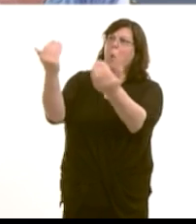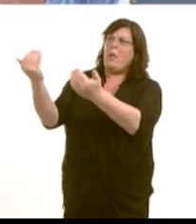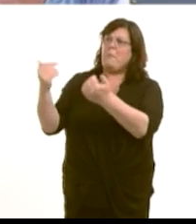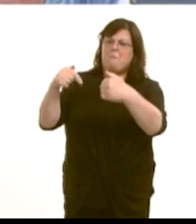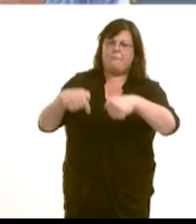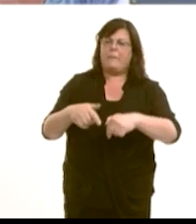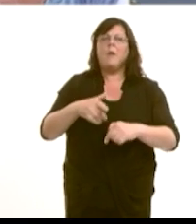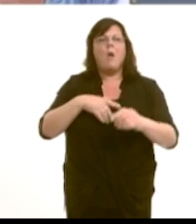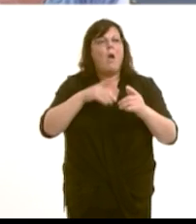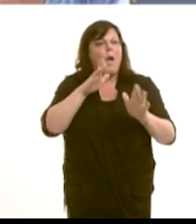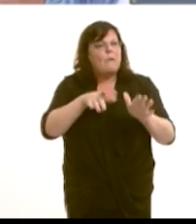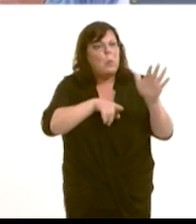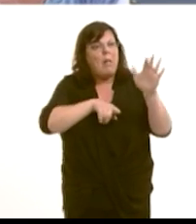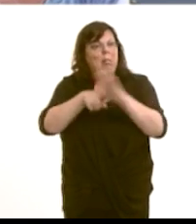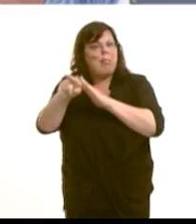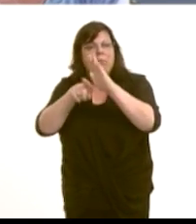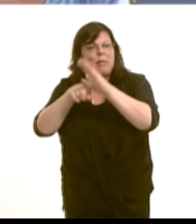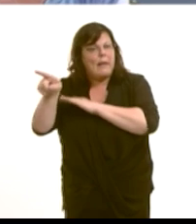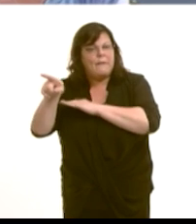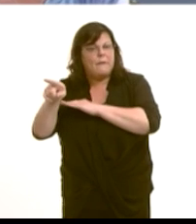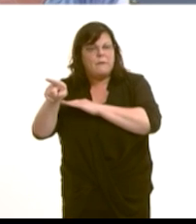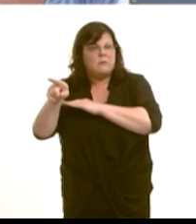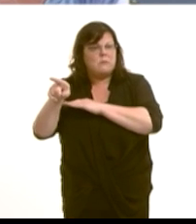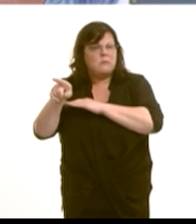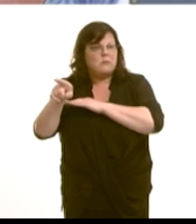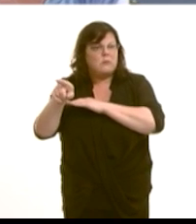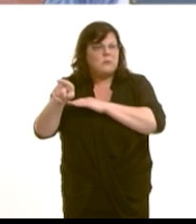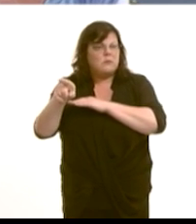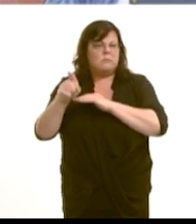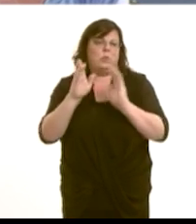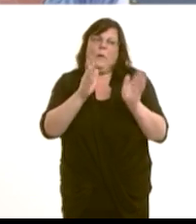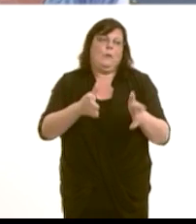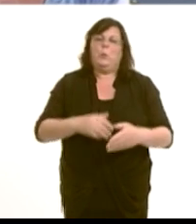have to leave this country if or when Brexit eventually takes place.